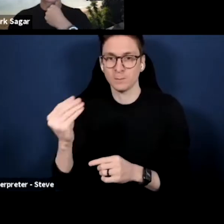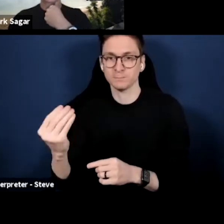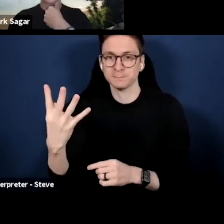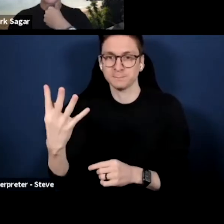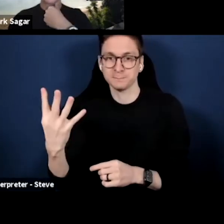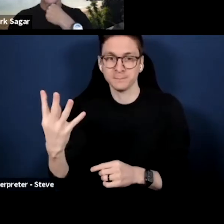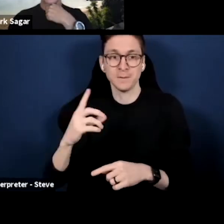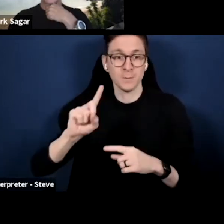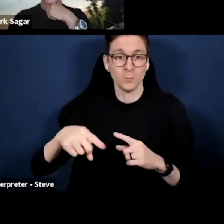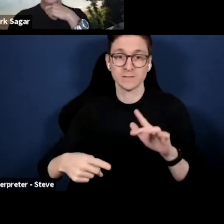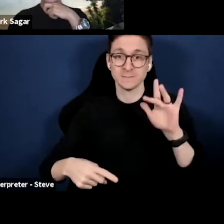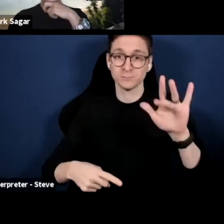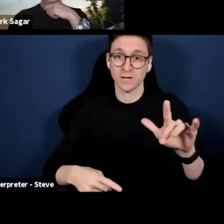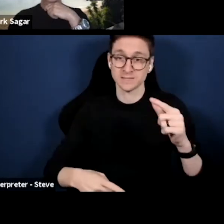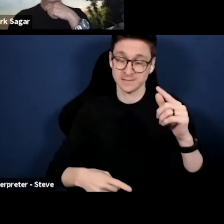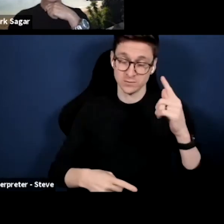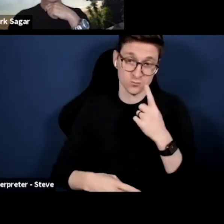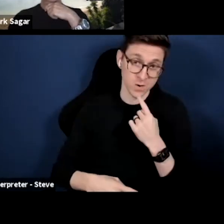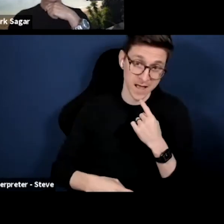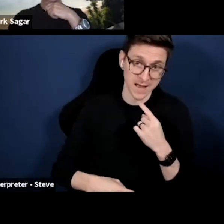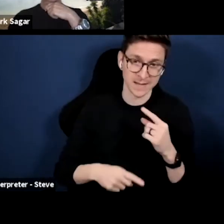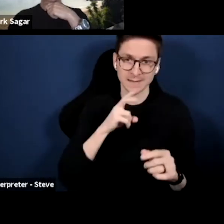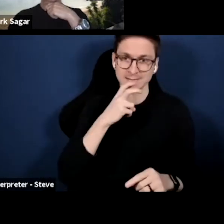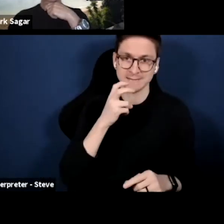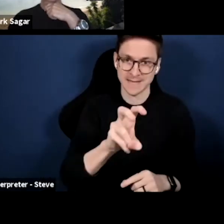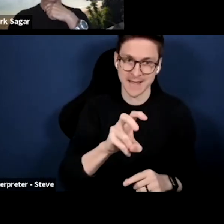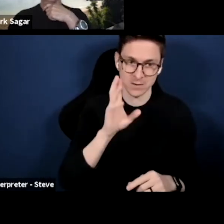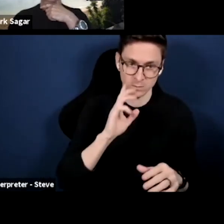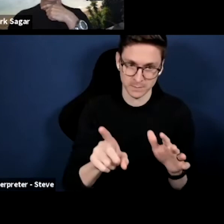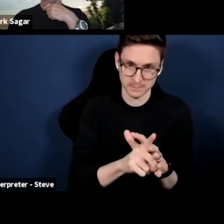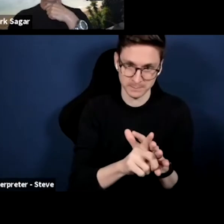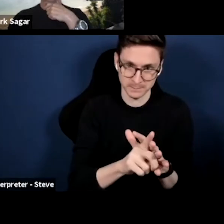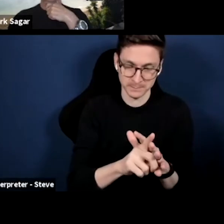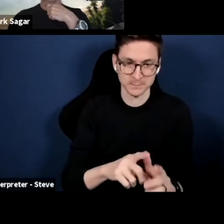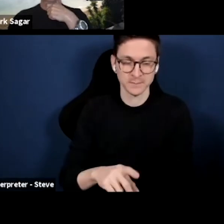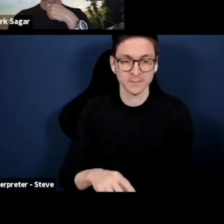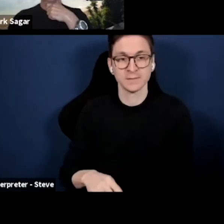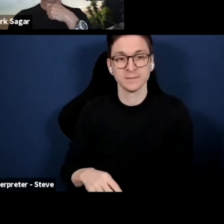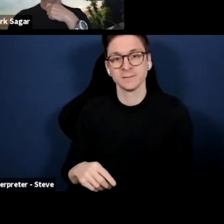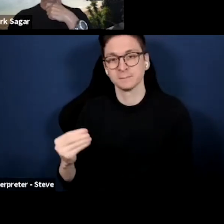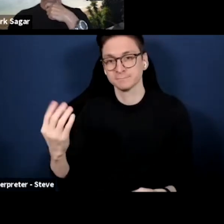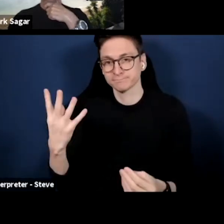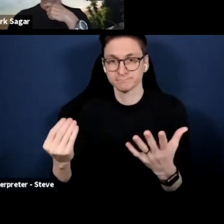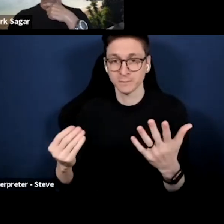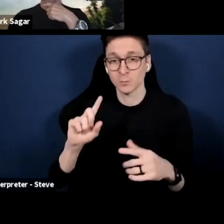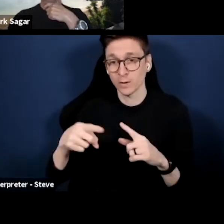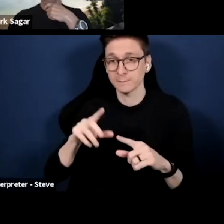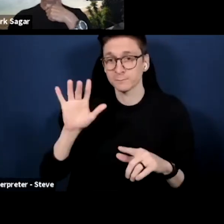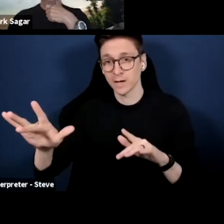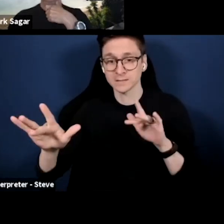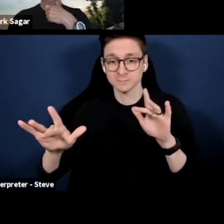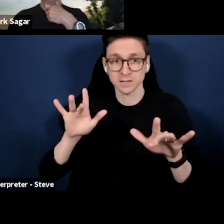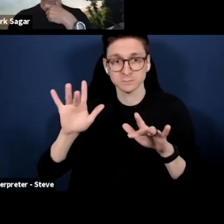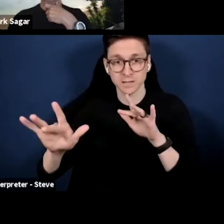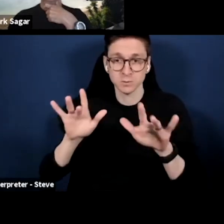the red button a snake appears as baby x continues to press the buttons her brain begins to form